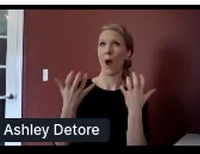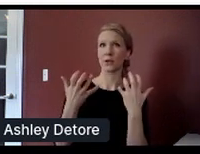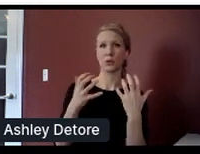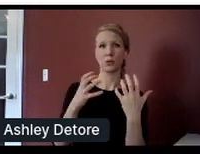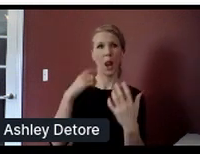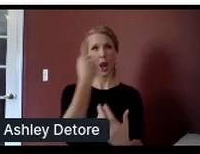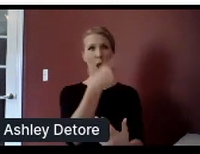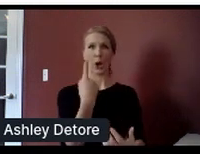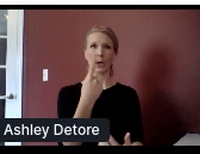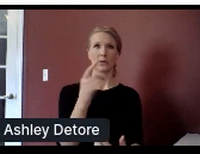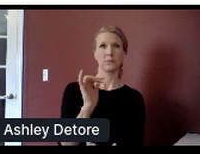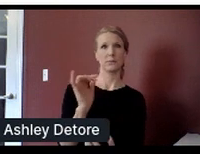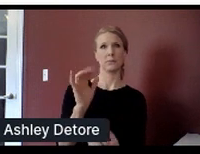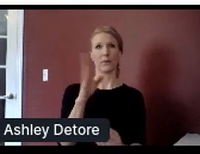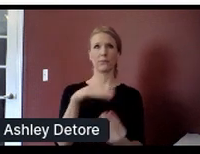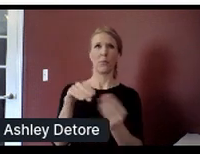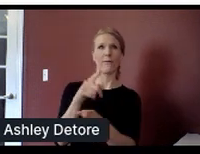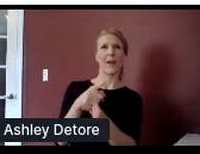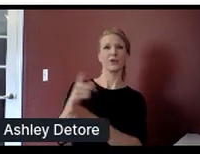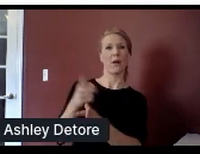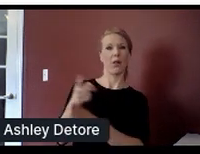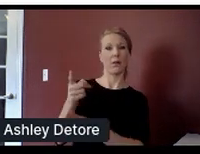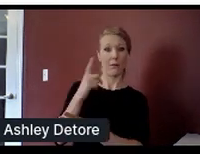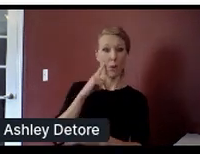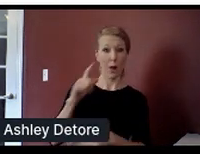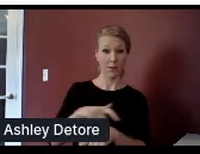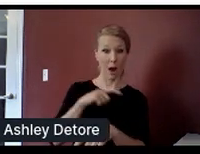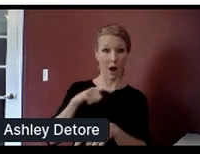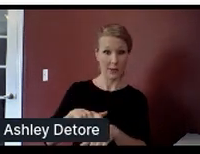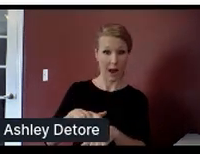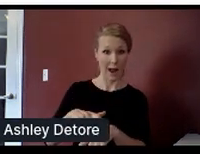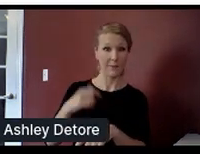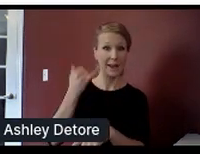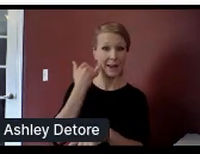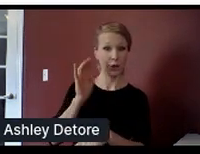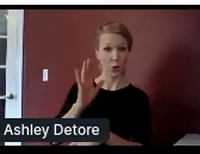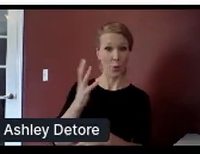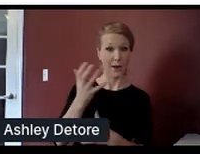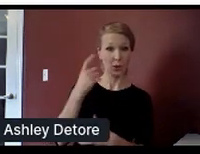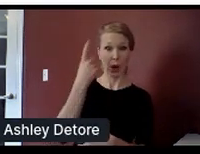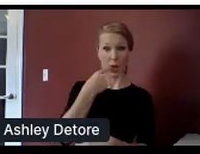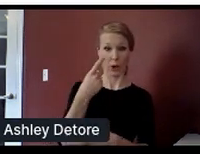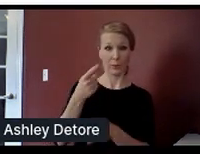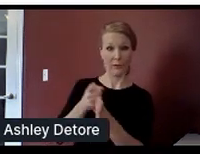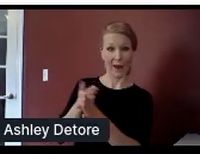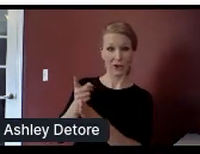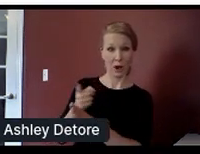And so for so long, professional is straight. Your hair has to be straight to be professional.